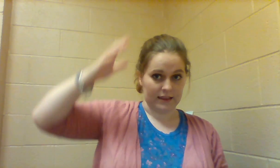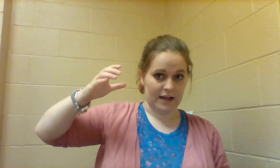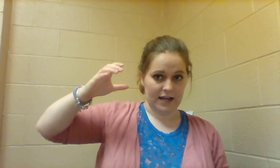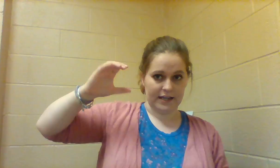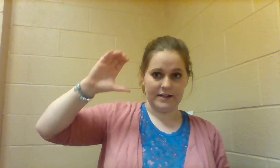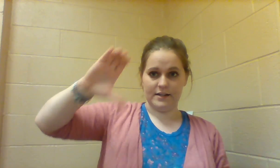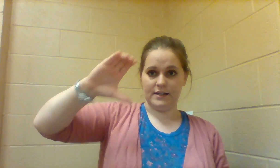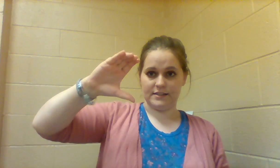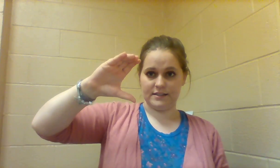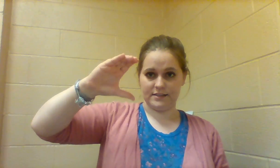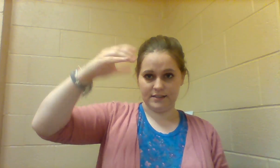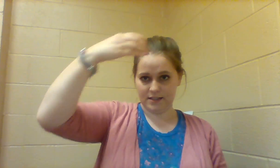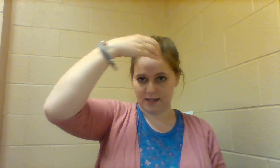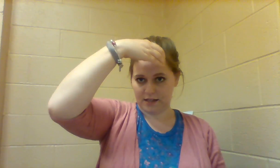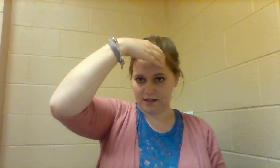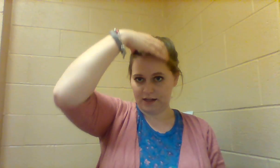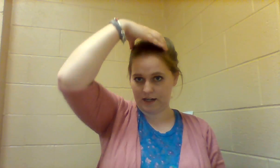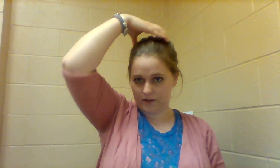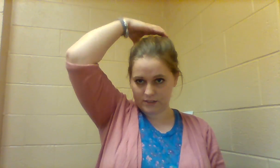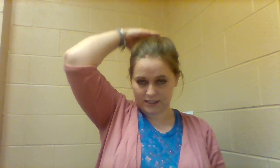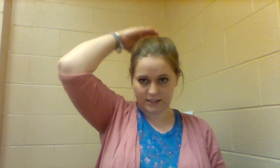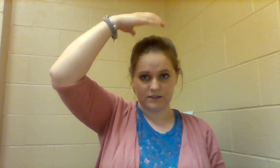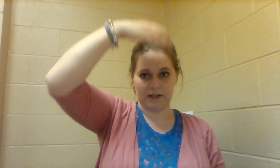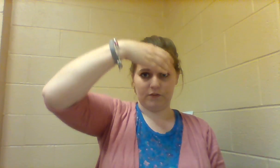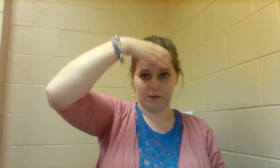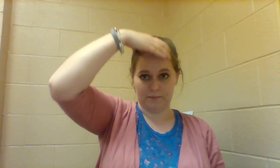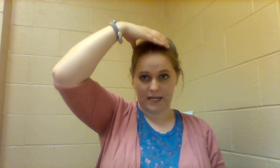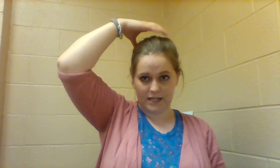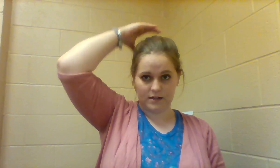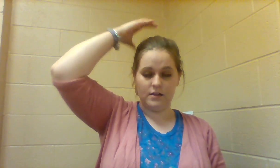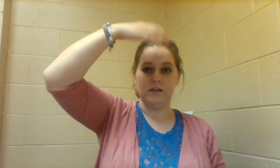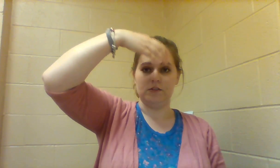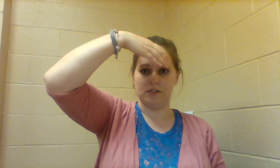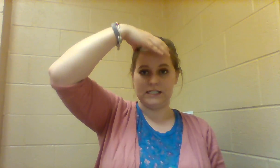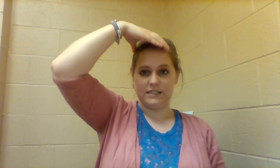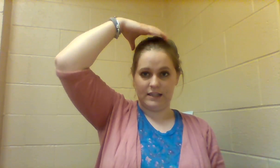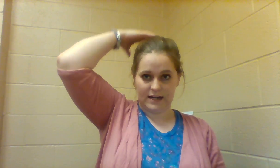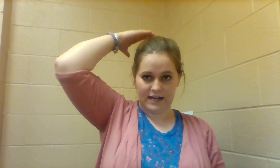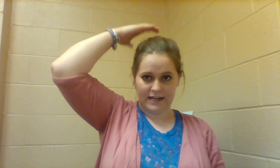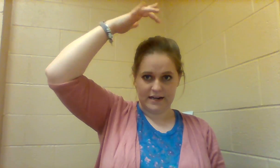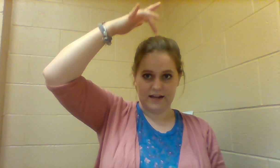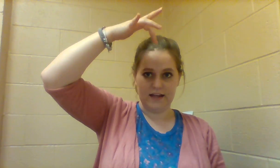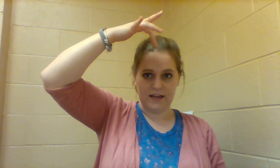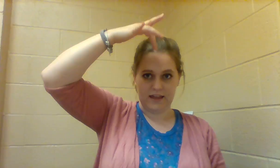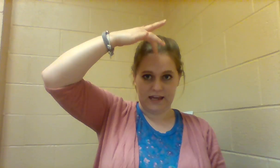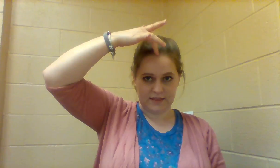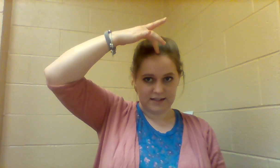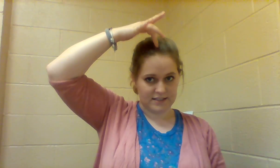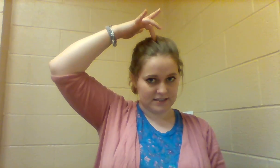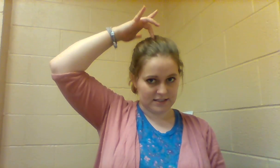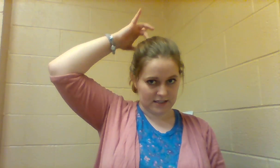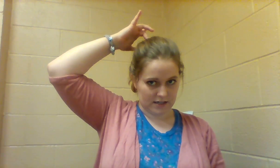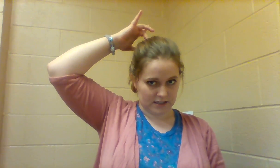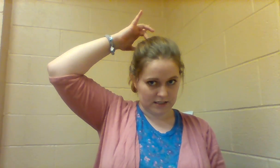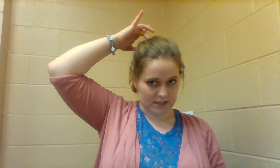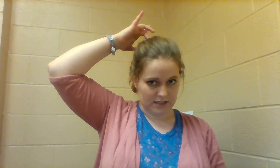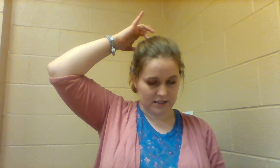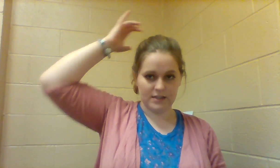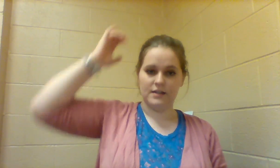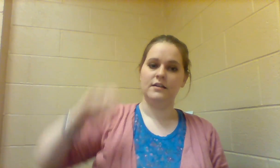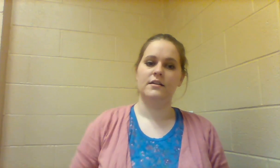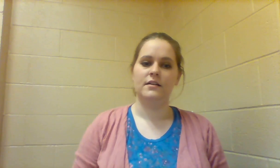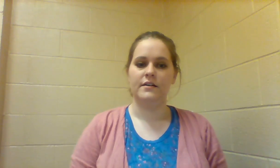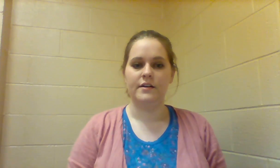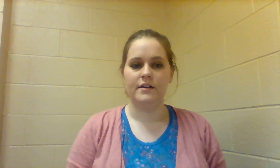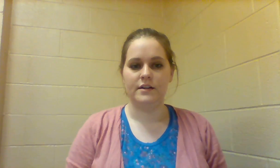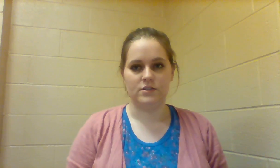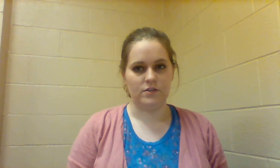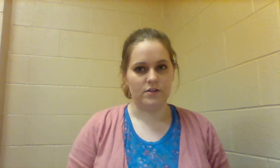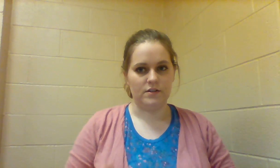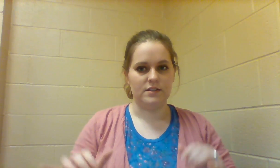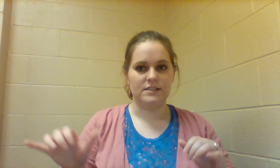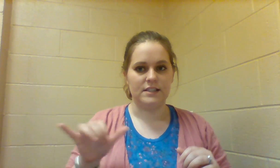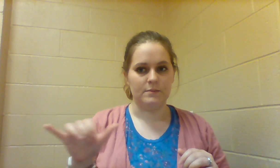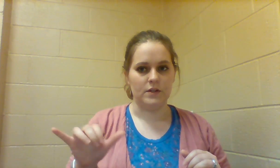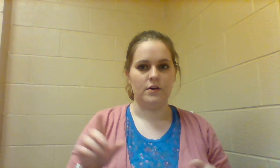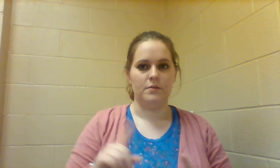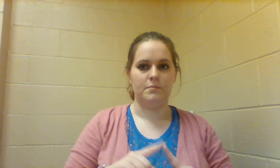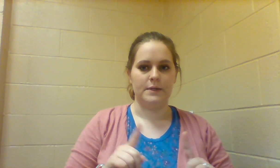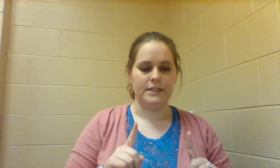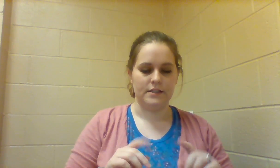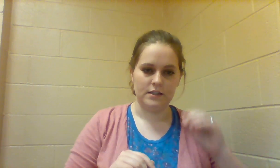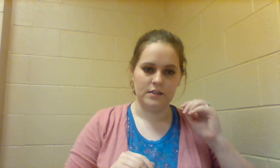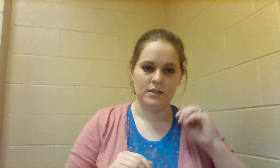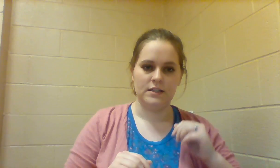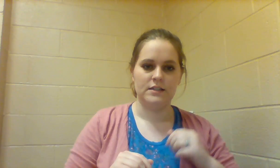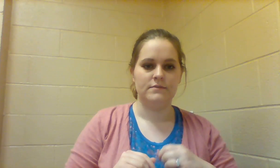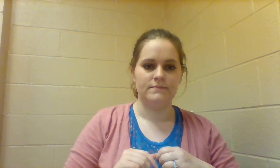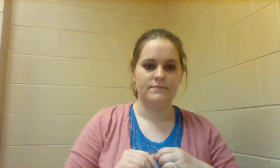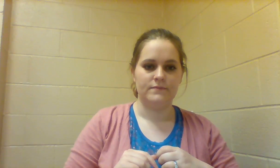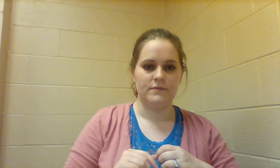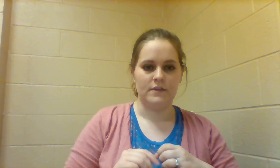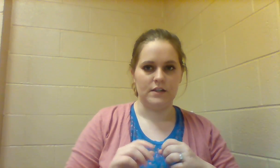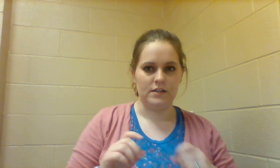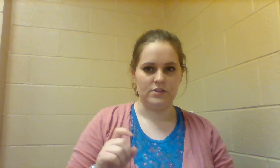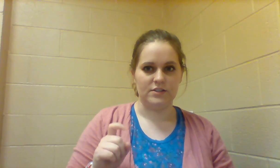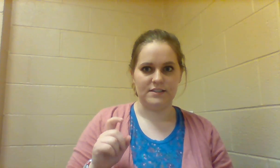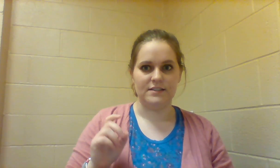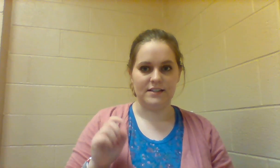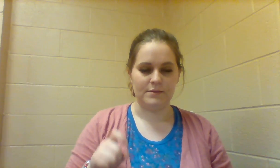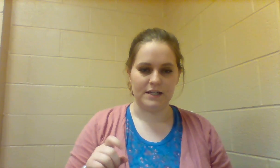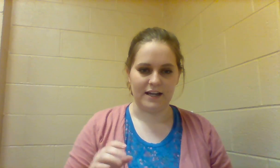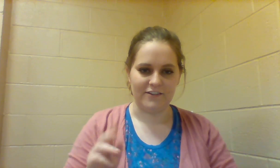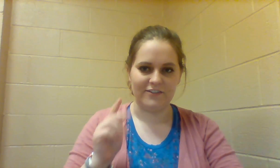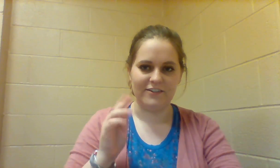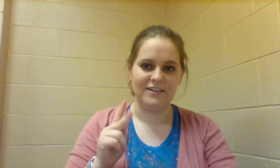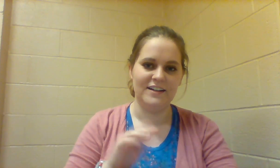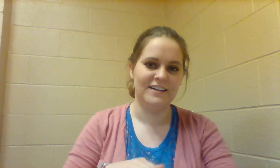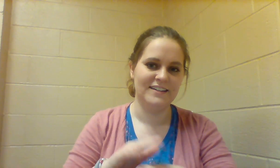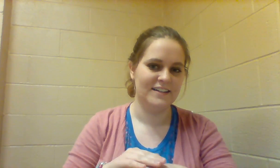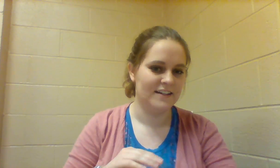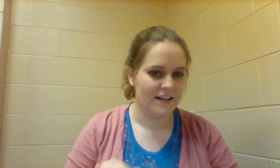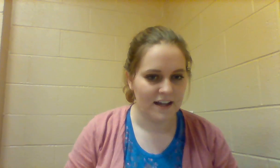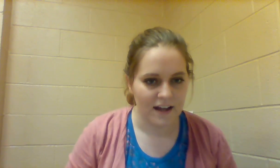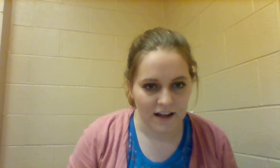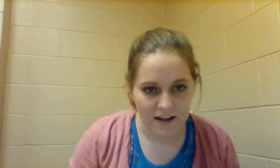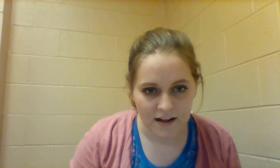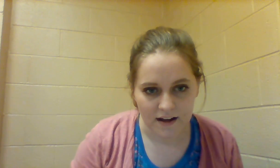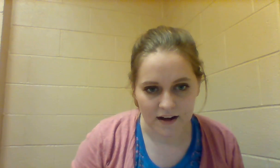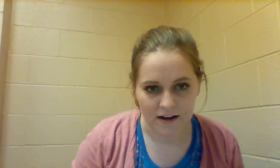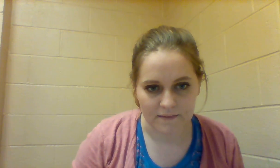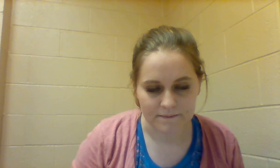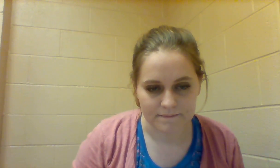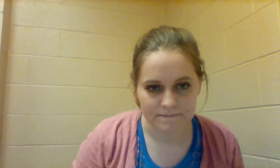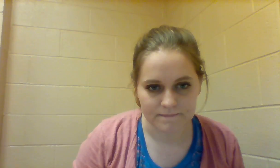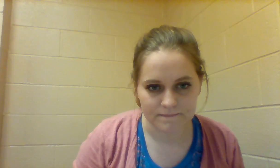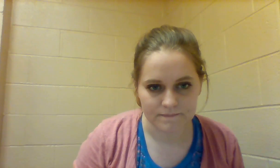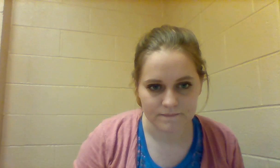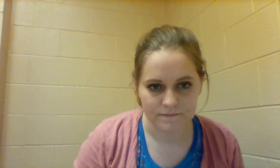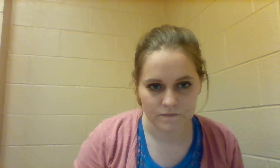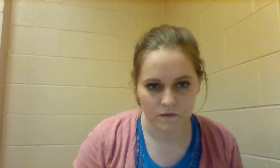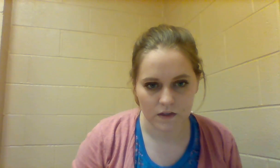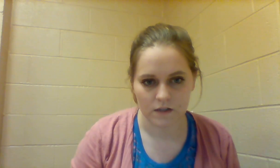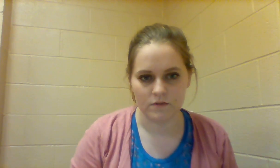LION is a C and it goes like this like for the mane so this is LION and this is SKUNK so they're similar but just need to be careful